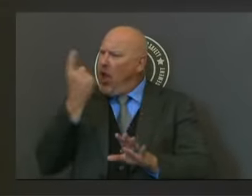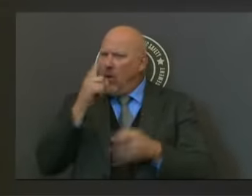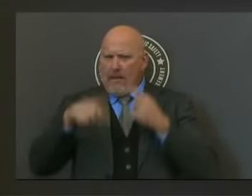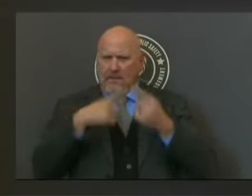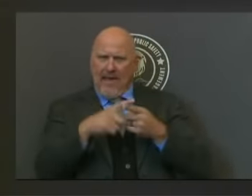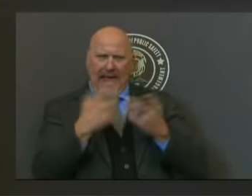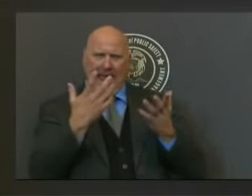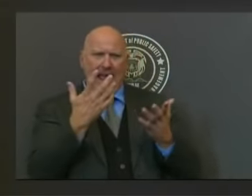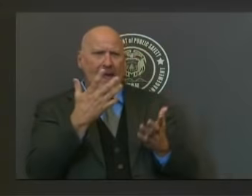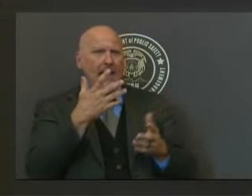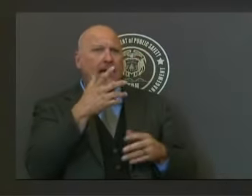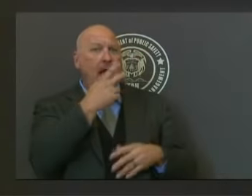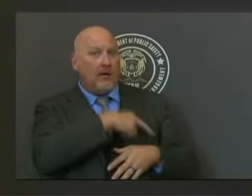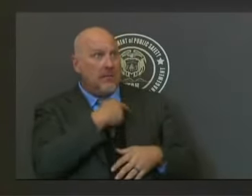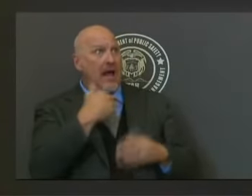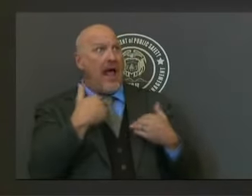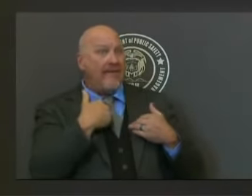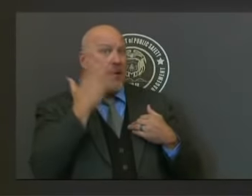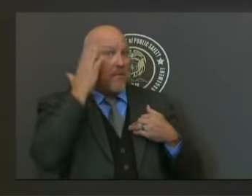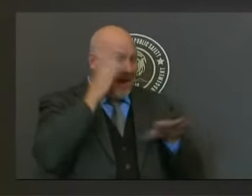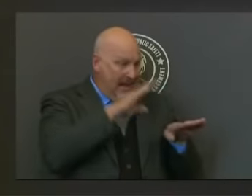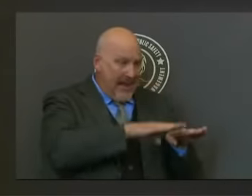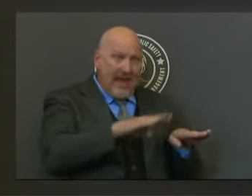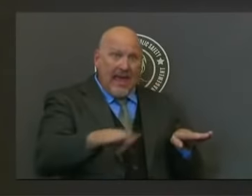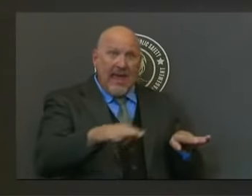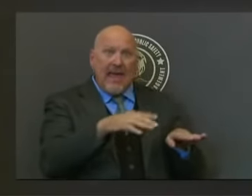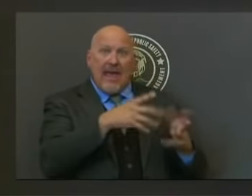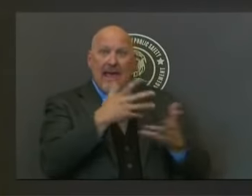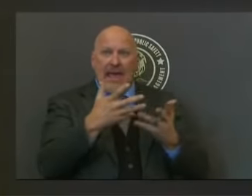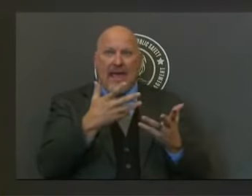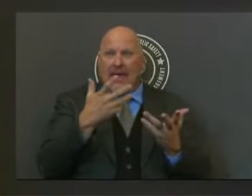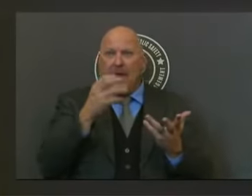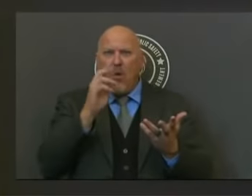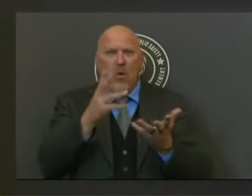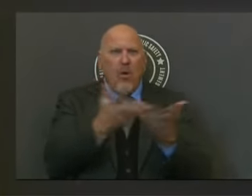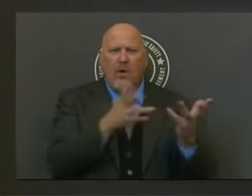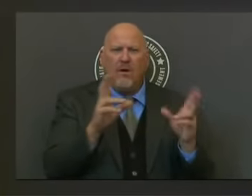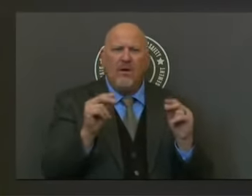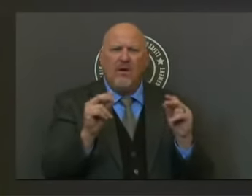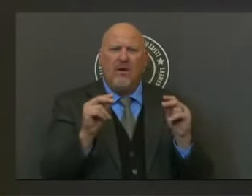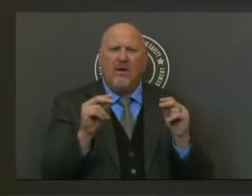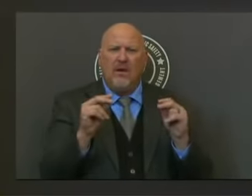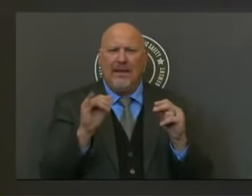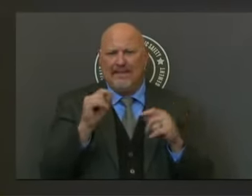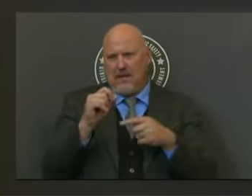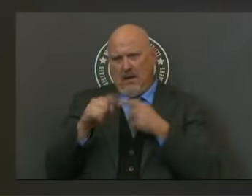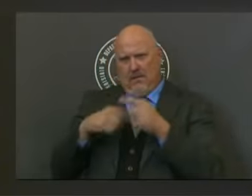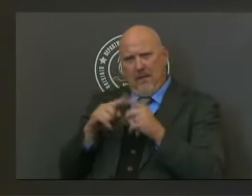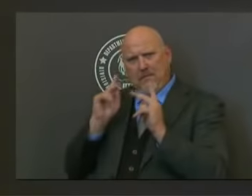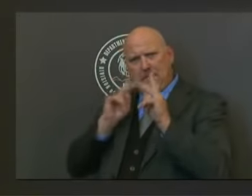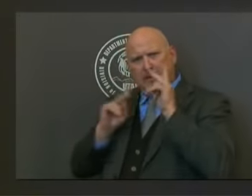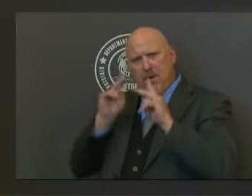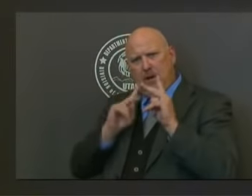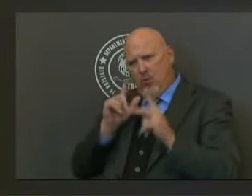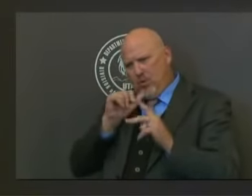our highly trained caregivers are putting themselves in harm's